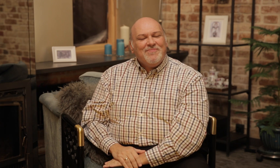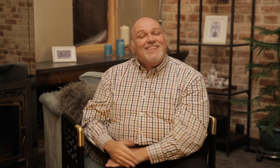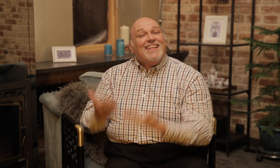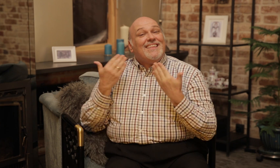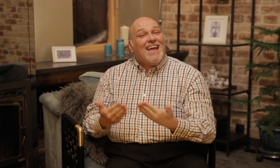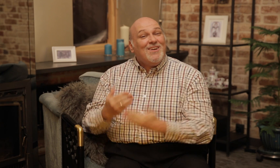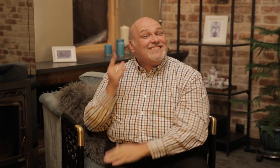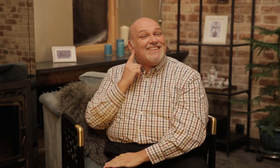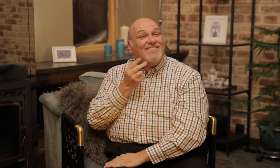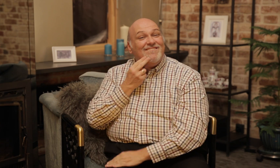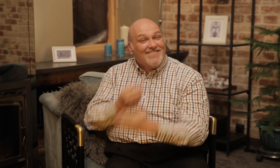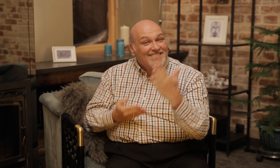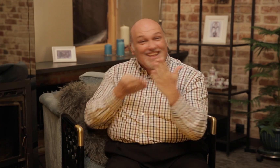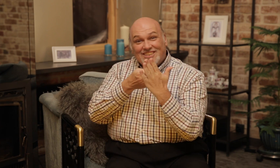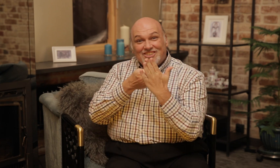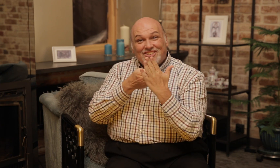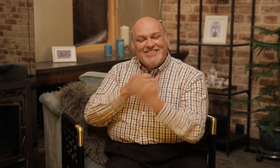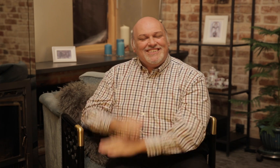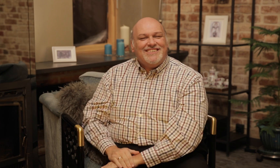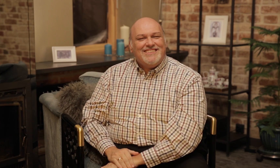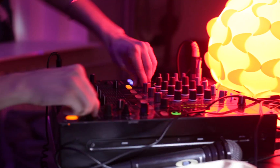Time for Deaf Challenge!